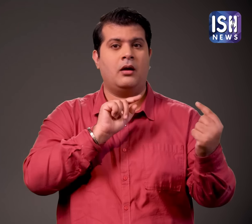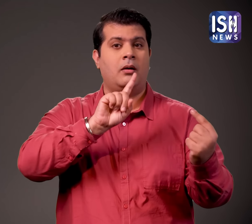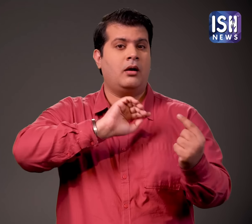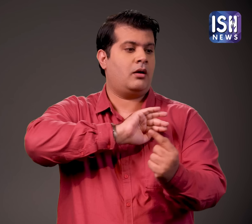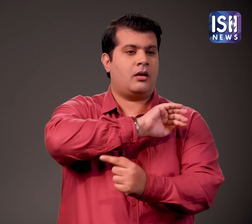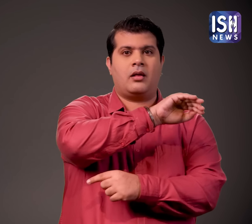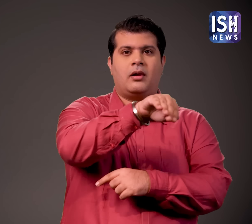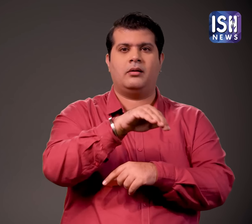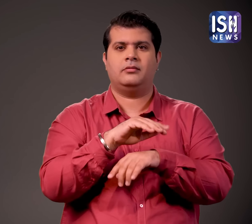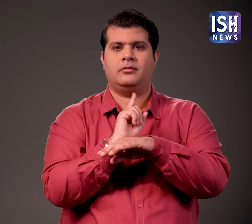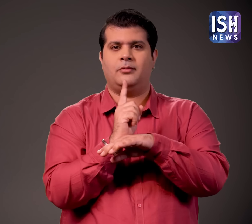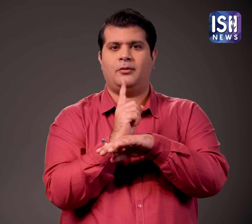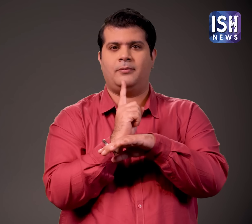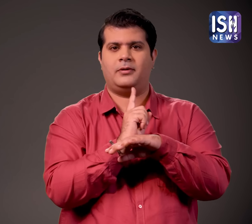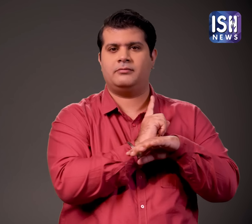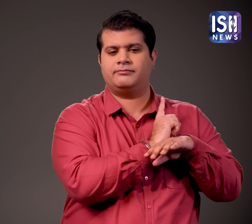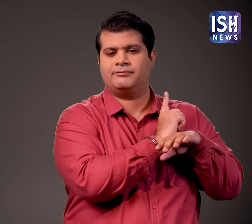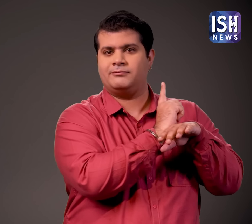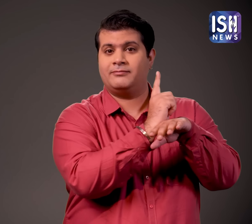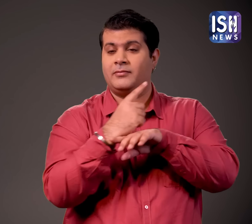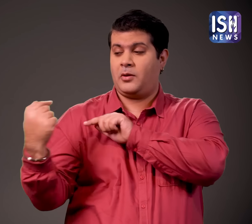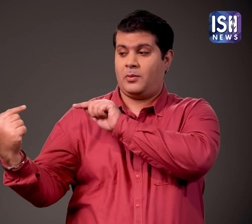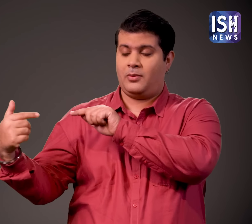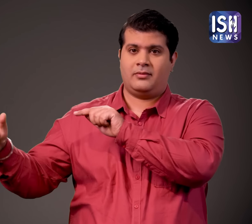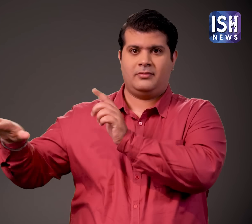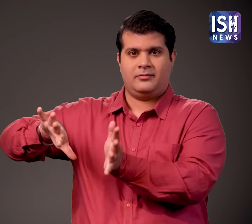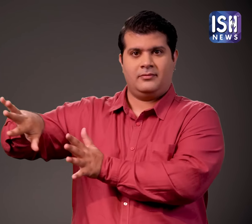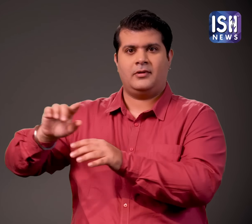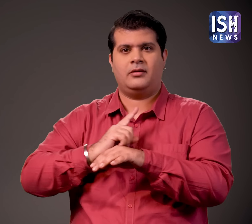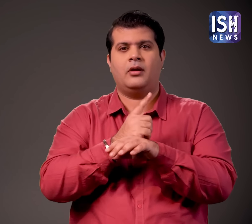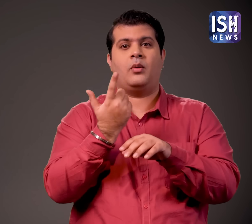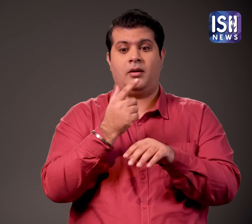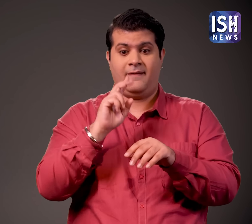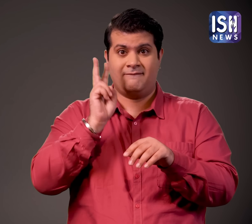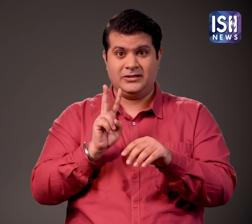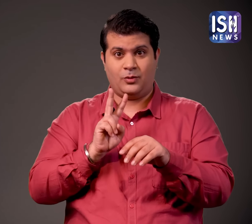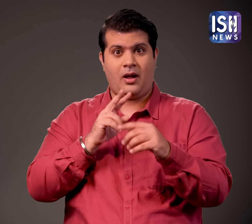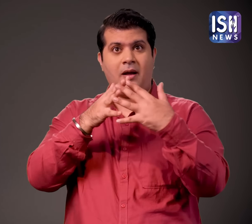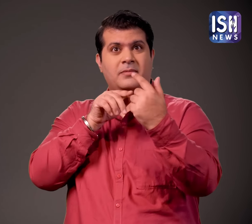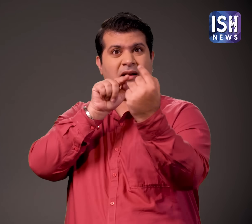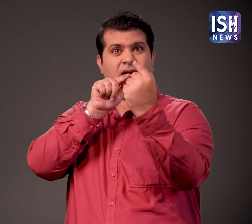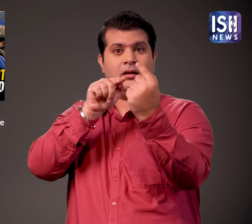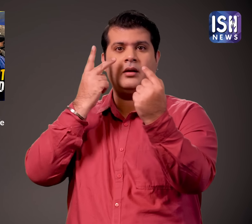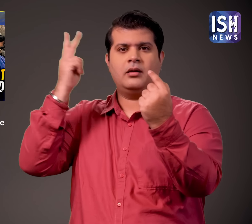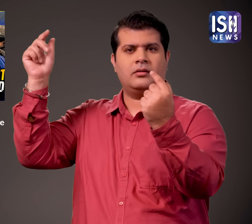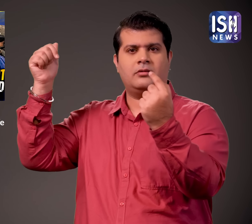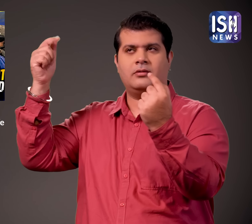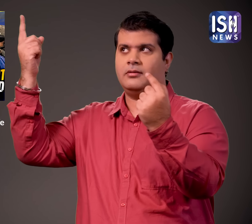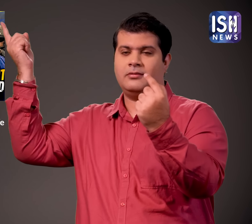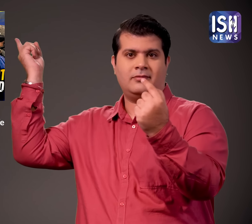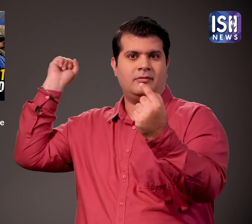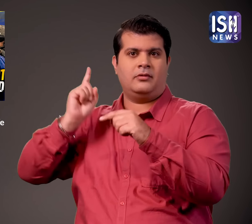At the same time, a helicopter departed while the Venezuelan military was distracted by the jets.